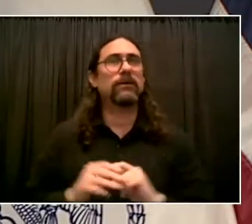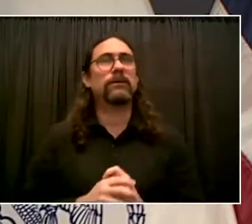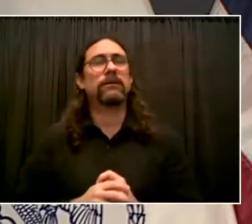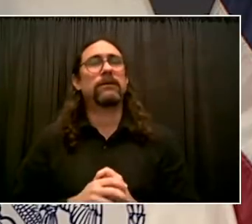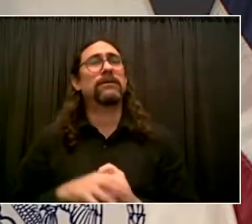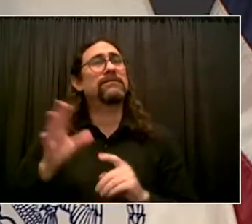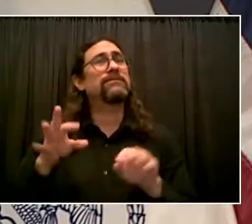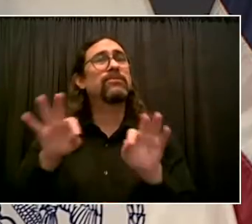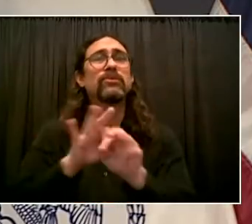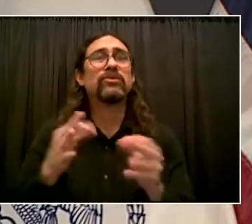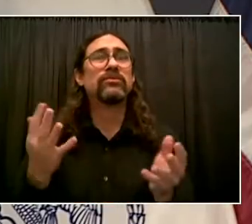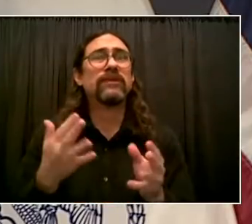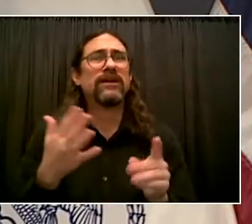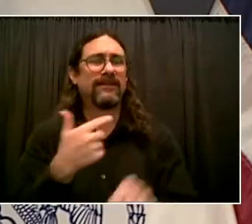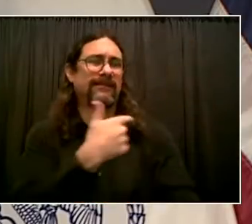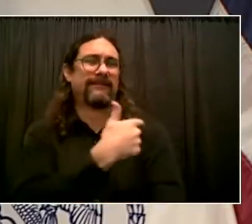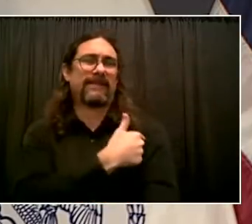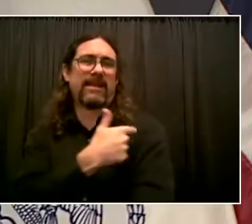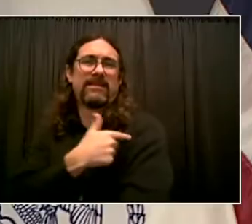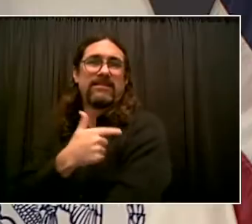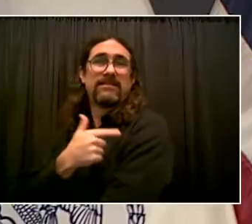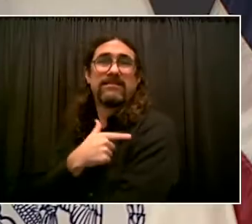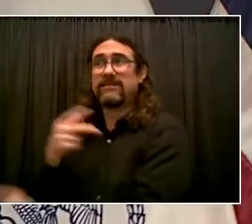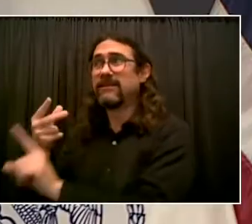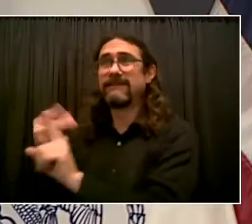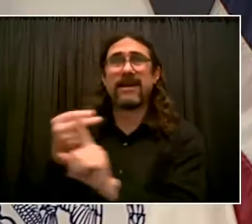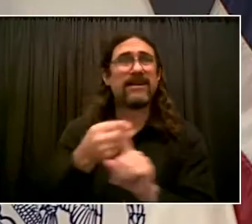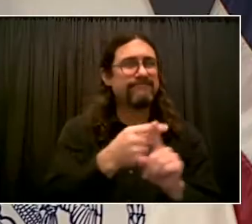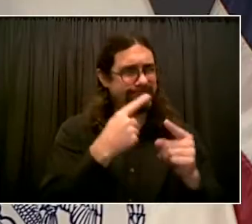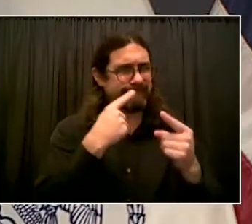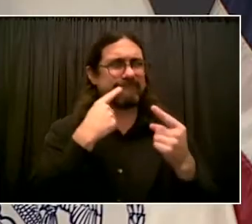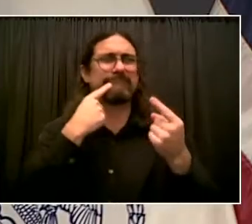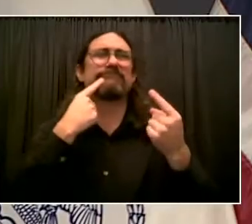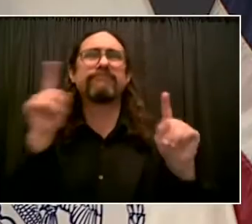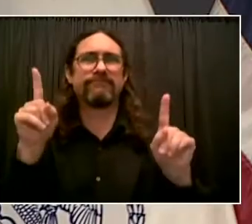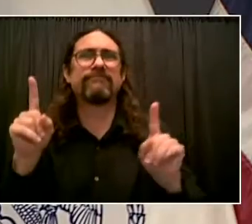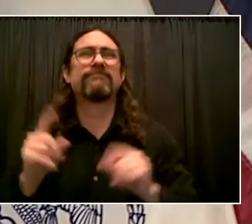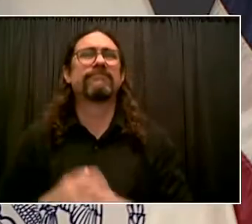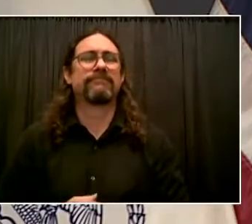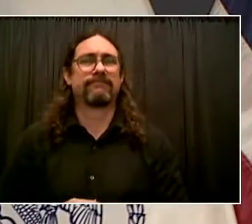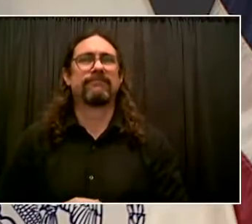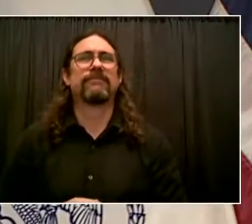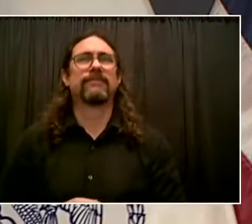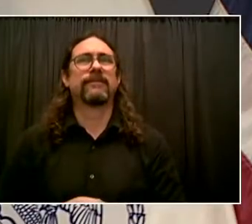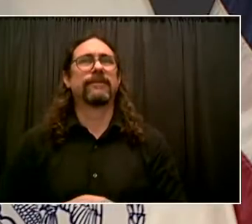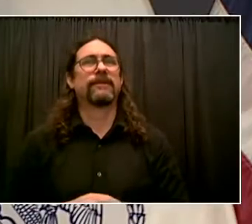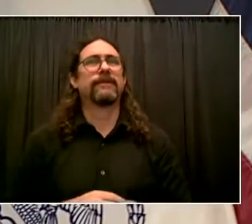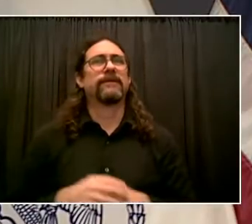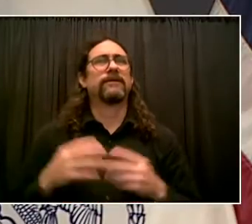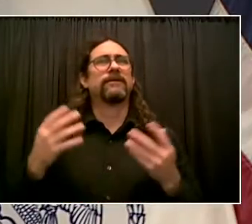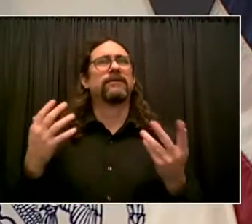WORKS AND VACCINE MANDATES WORK, THAT'S THE BOTTOM LINE. WE ARE WORKING CLOSELY WITH THE